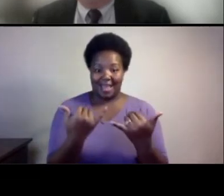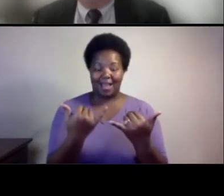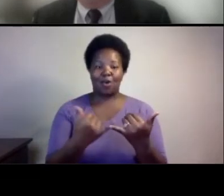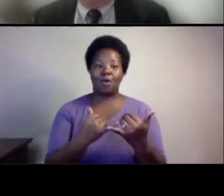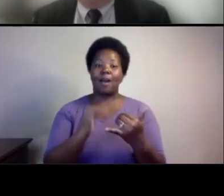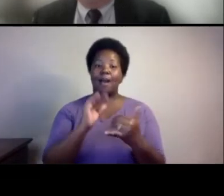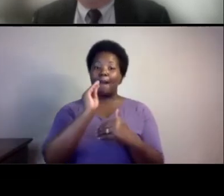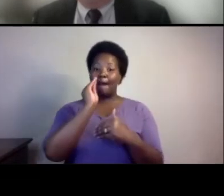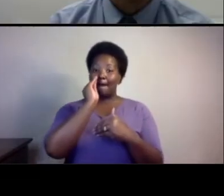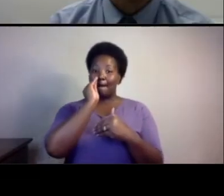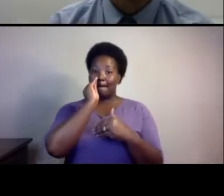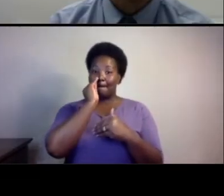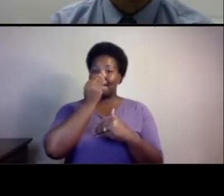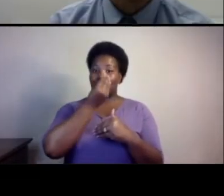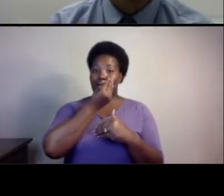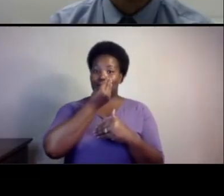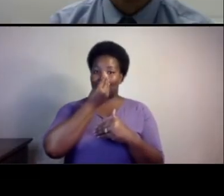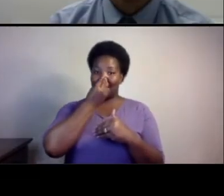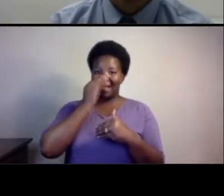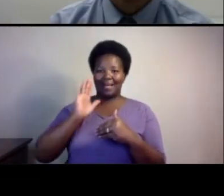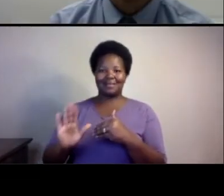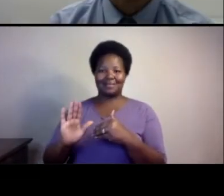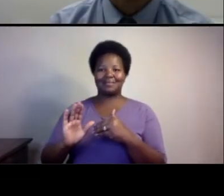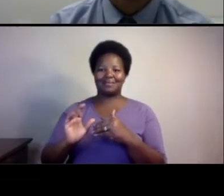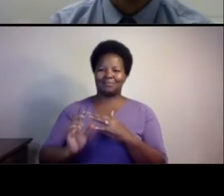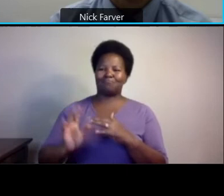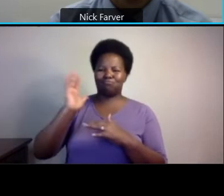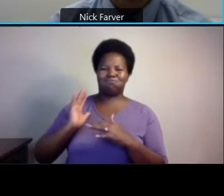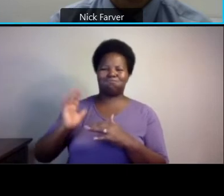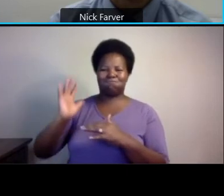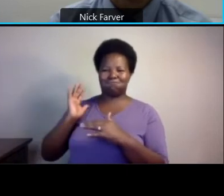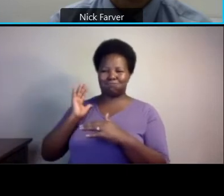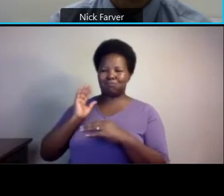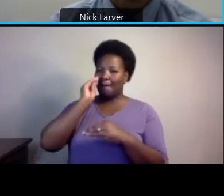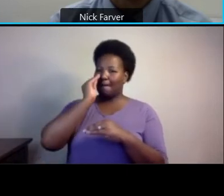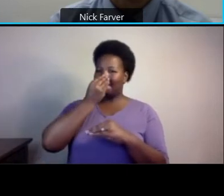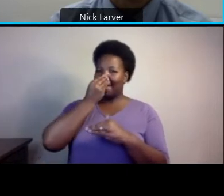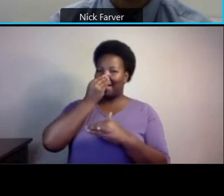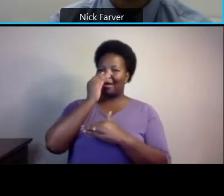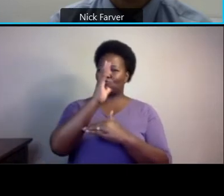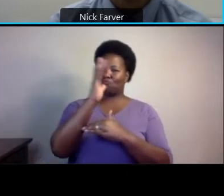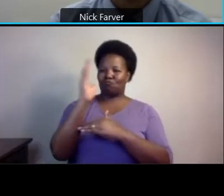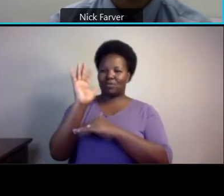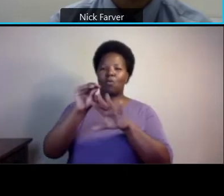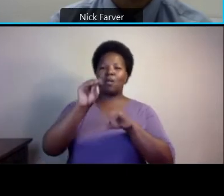um you know the ddot uh urban forestry uh direction so yes they will be sustainable